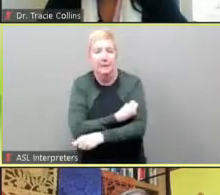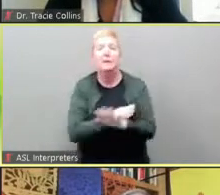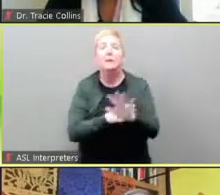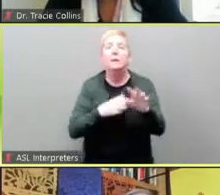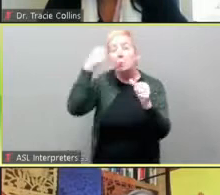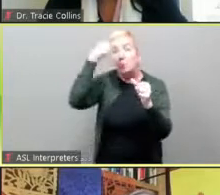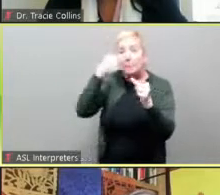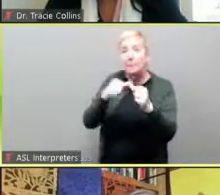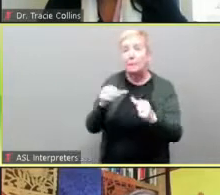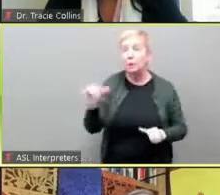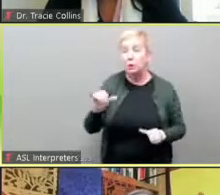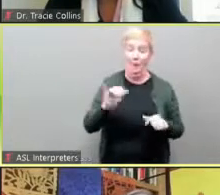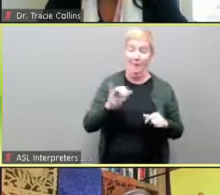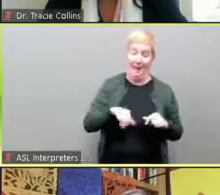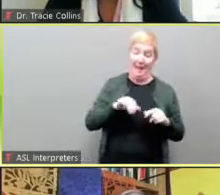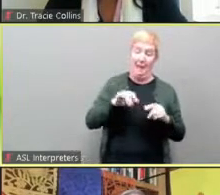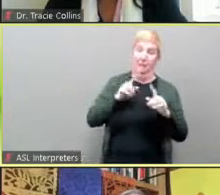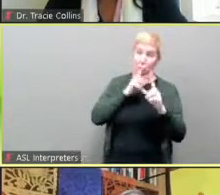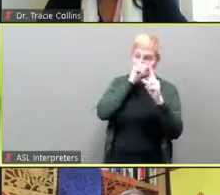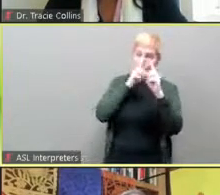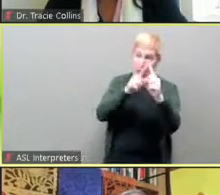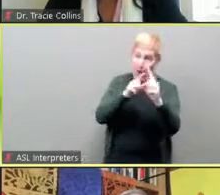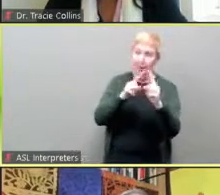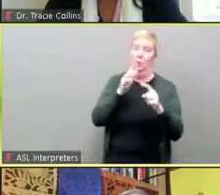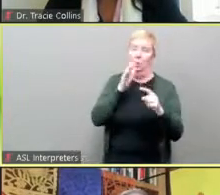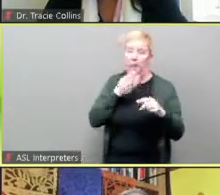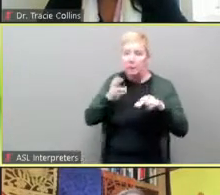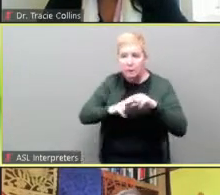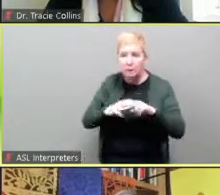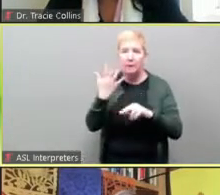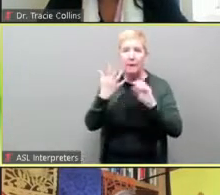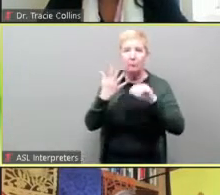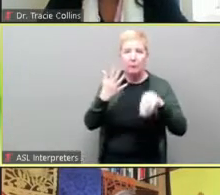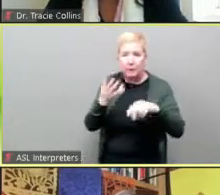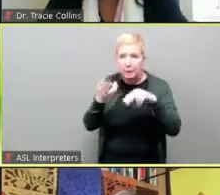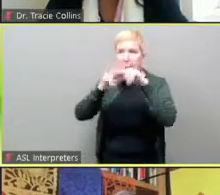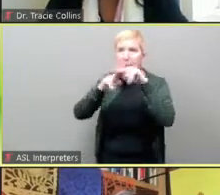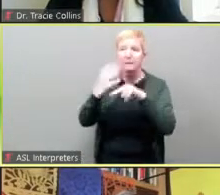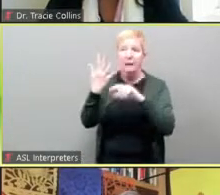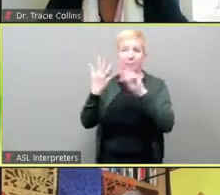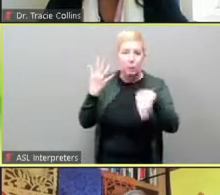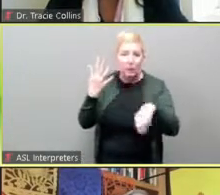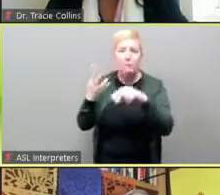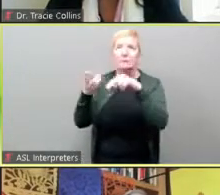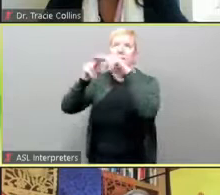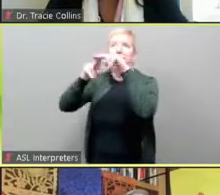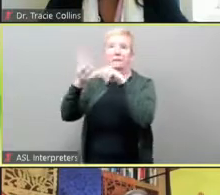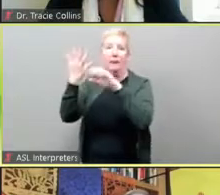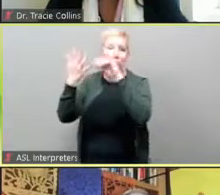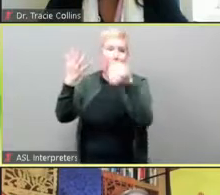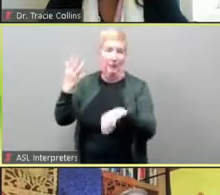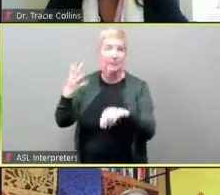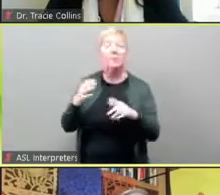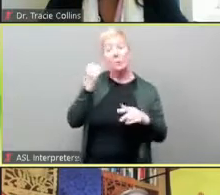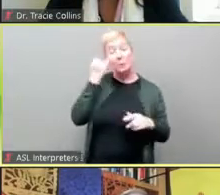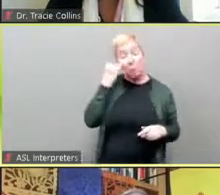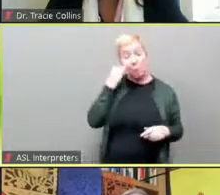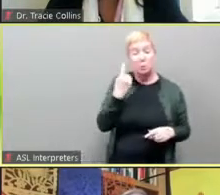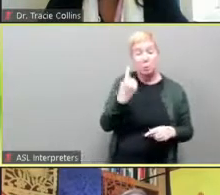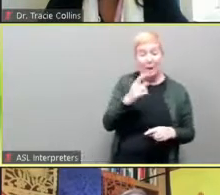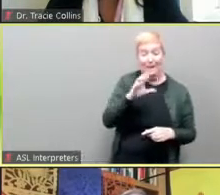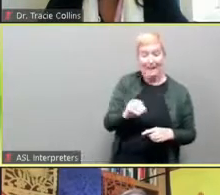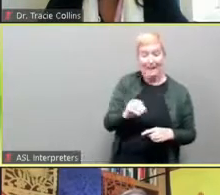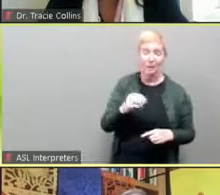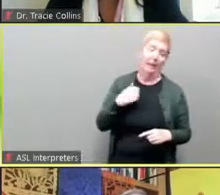target goes up By five every two weeks. And so a county that was at 45 Today